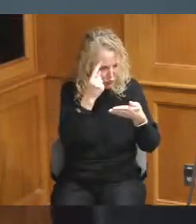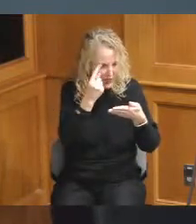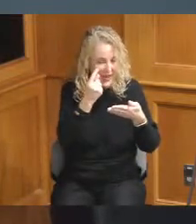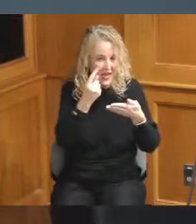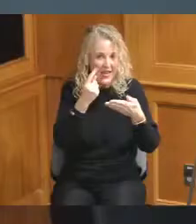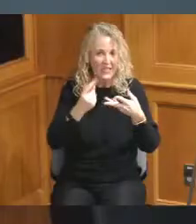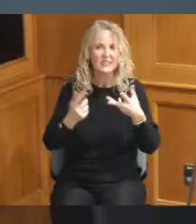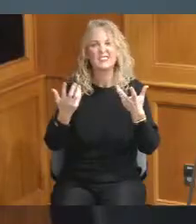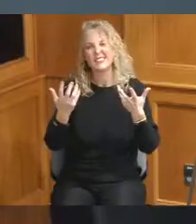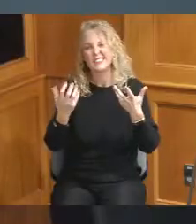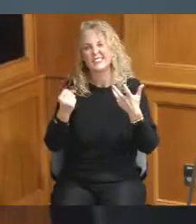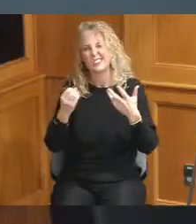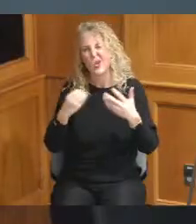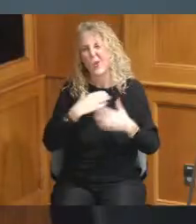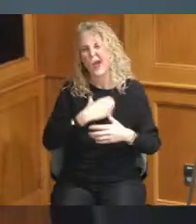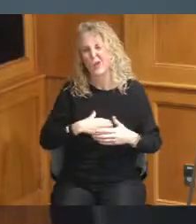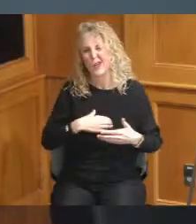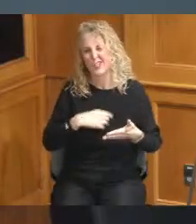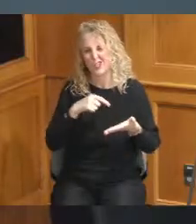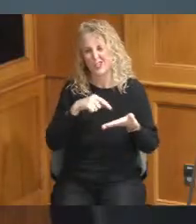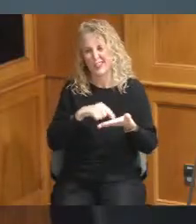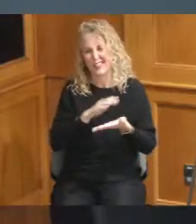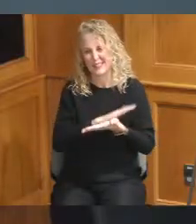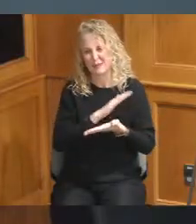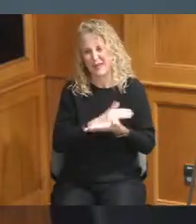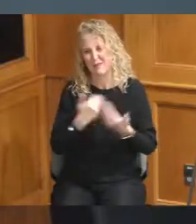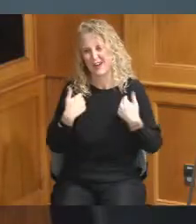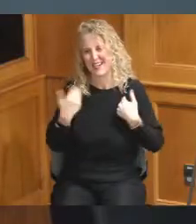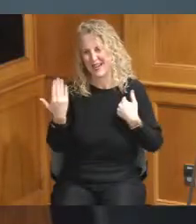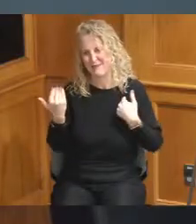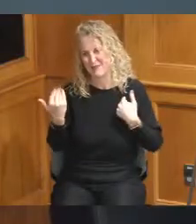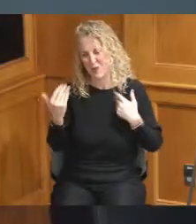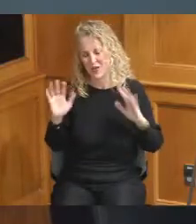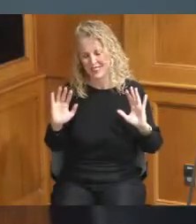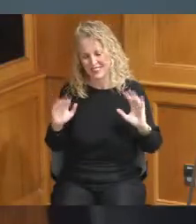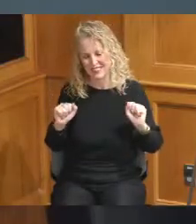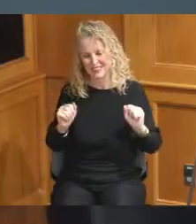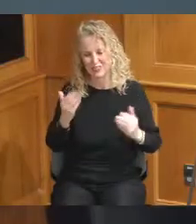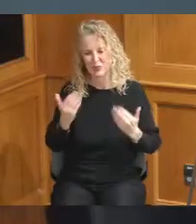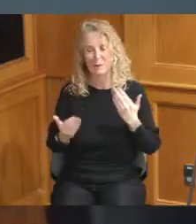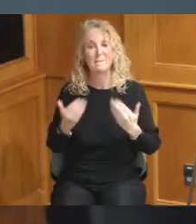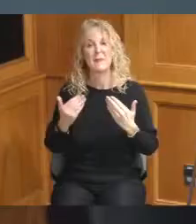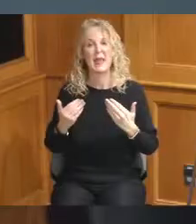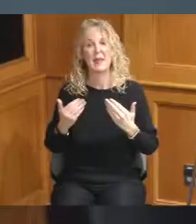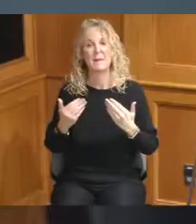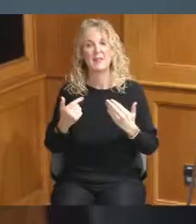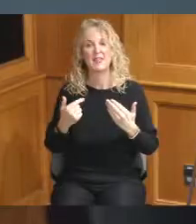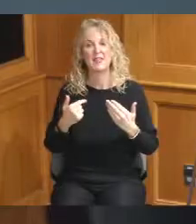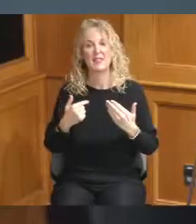that need to be asked and I'm not able to do that so maybe once I take it back I can send you an